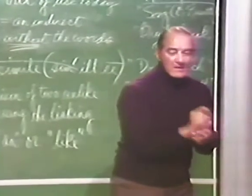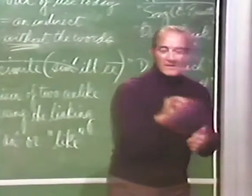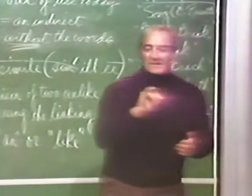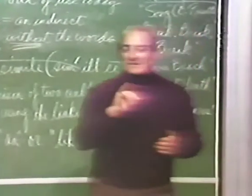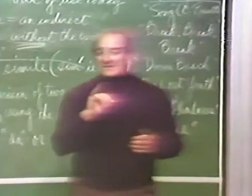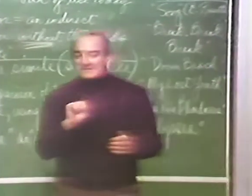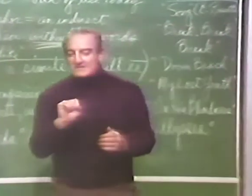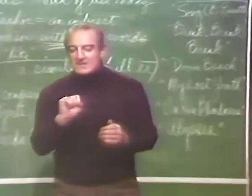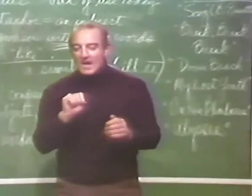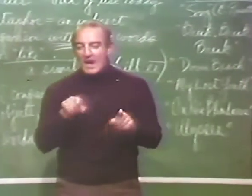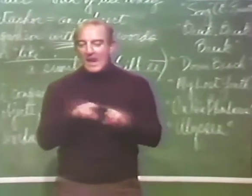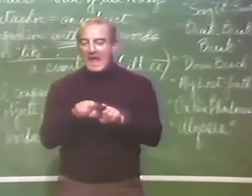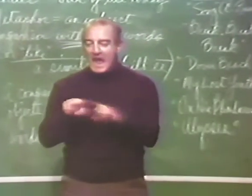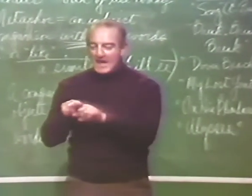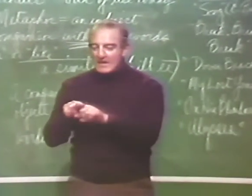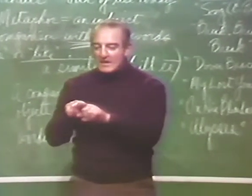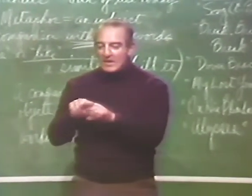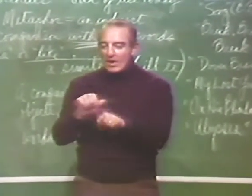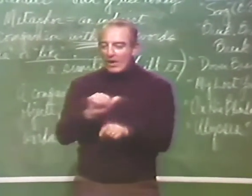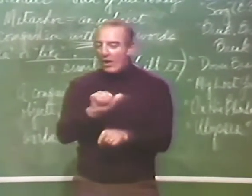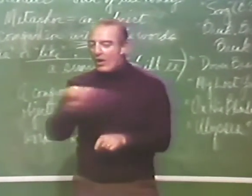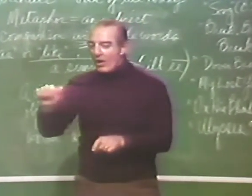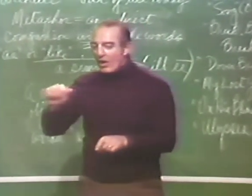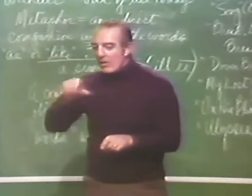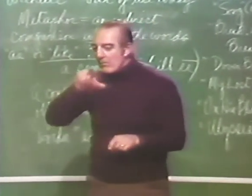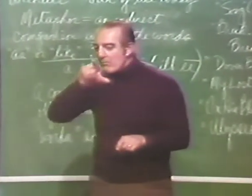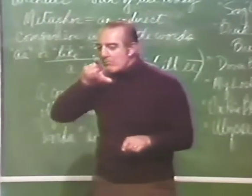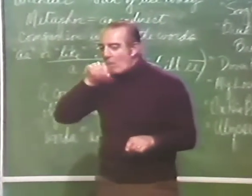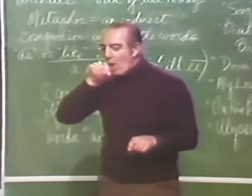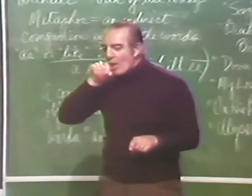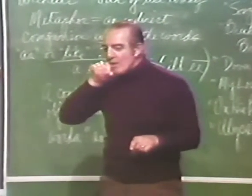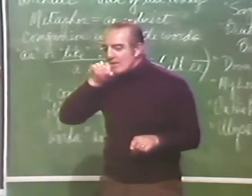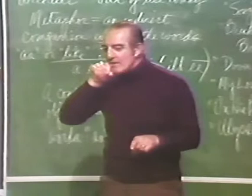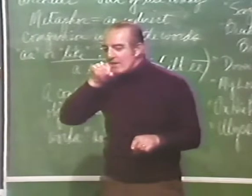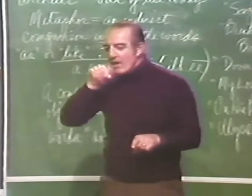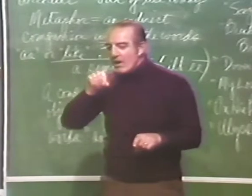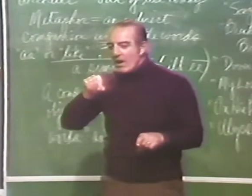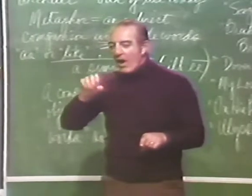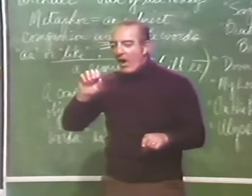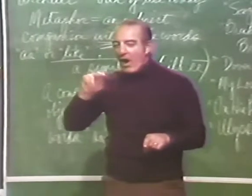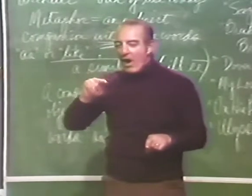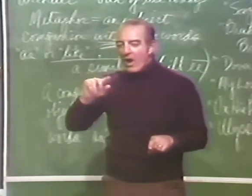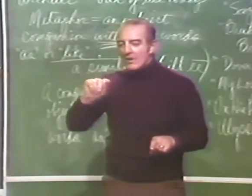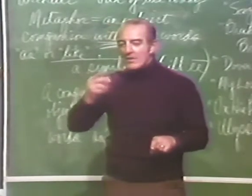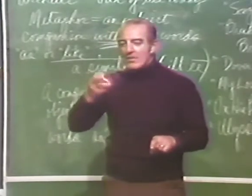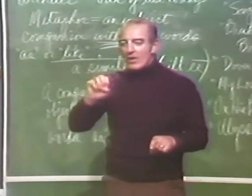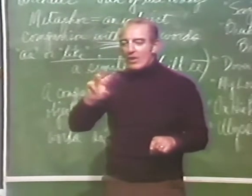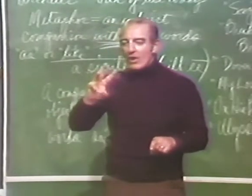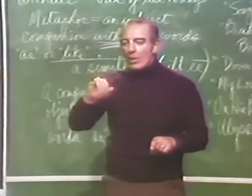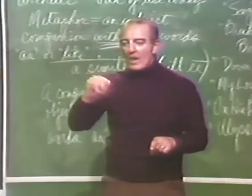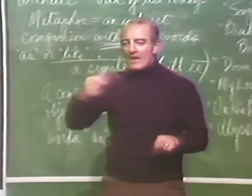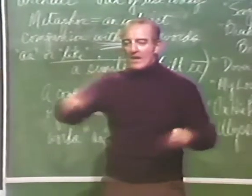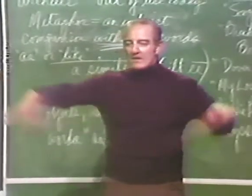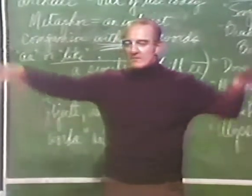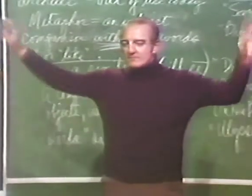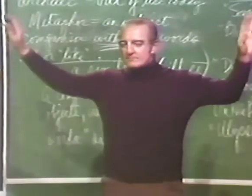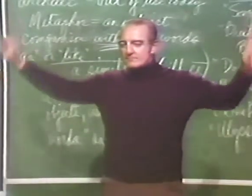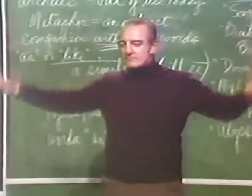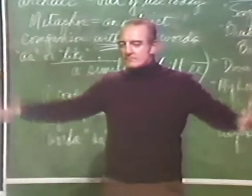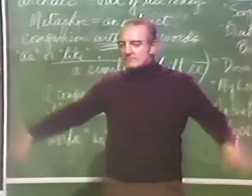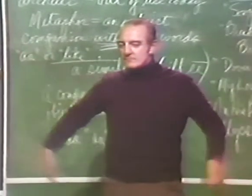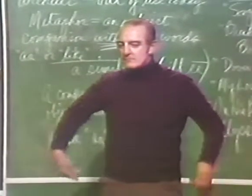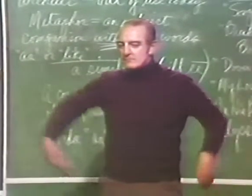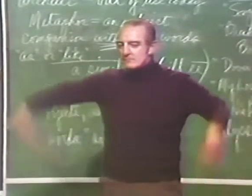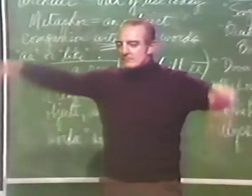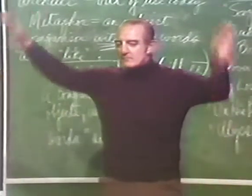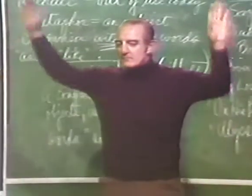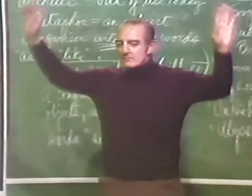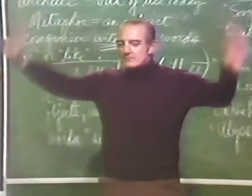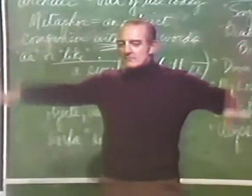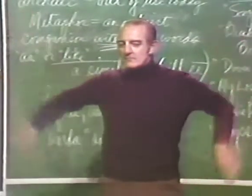"TIME IS LIKE A BIRD ON THE WING."